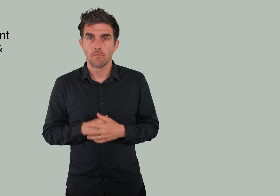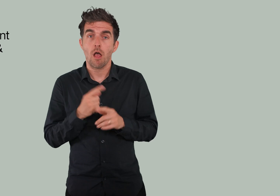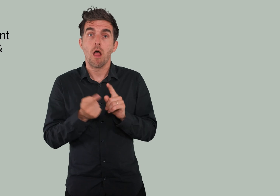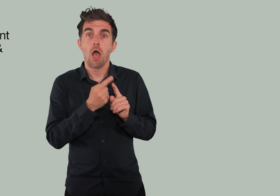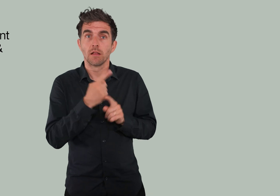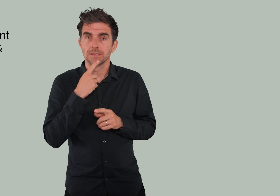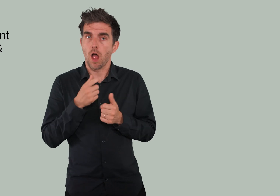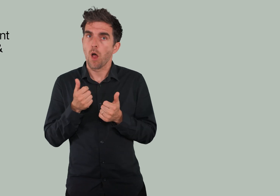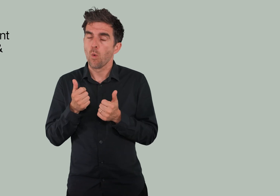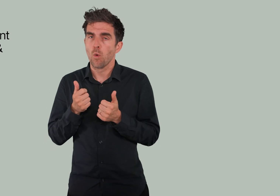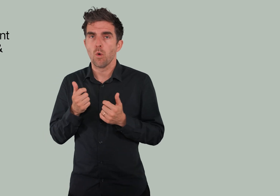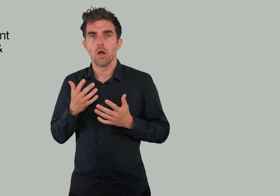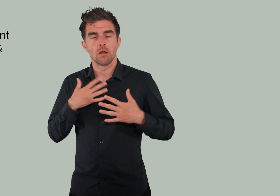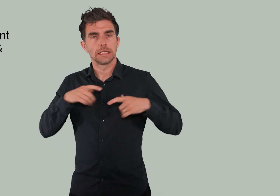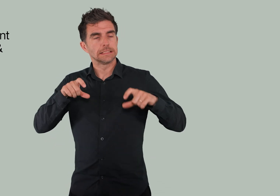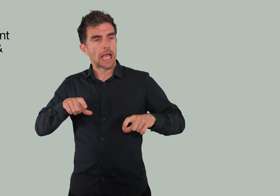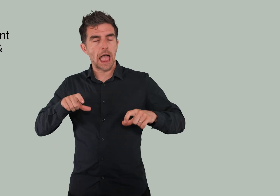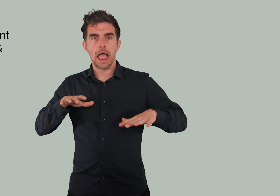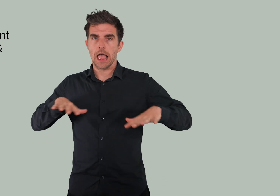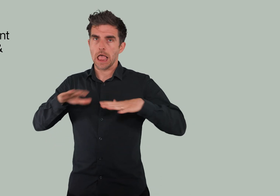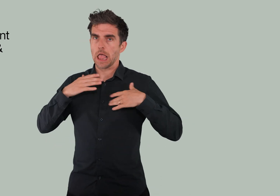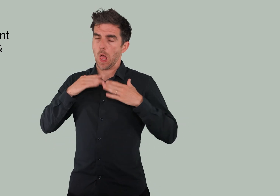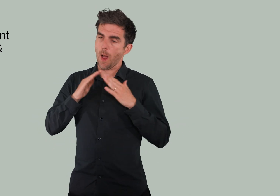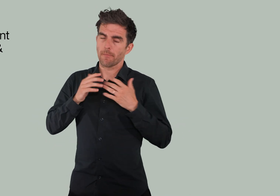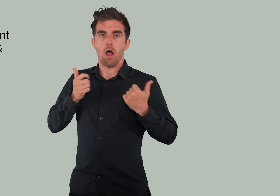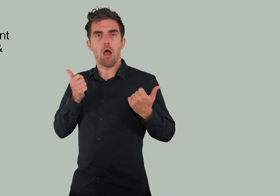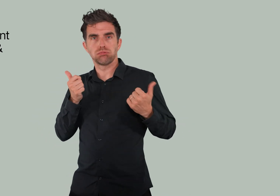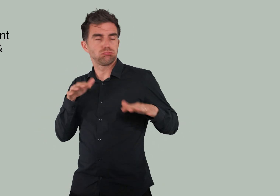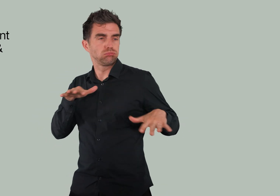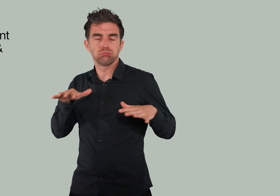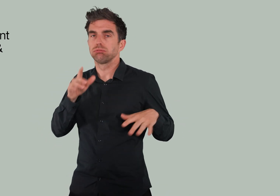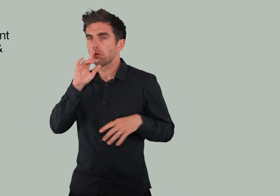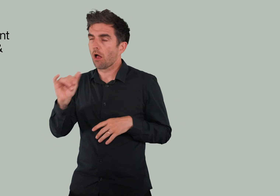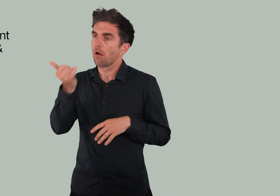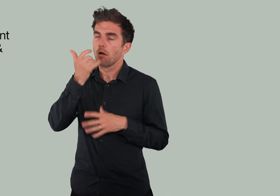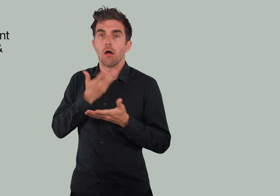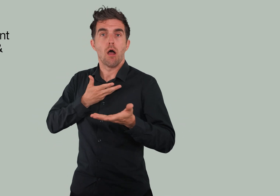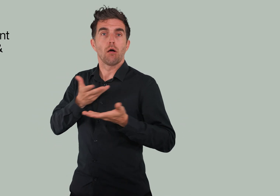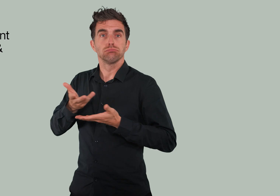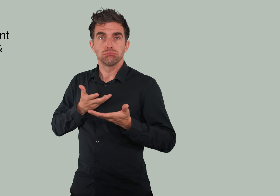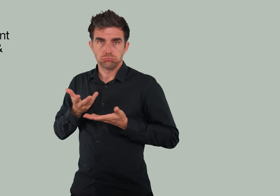whilst others welcome the fact that they have greater control over their environment